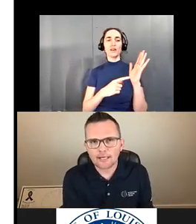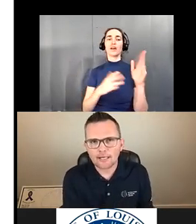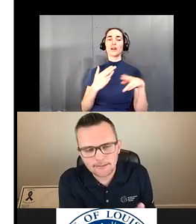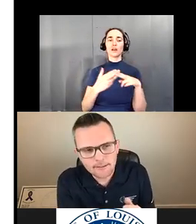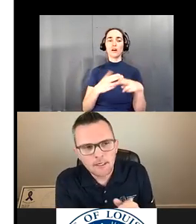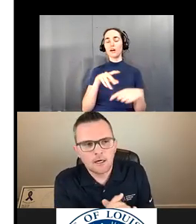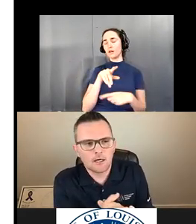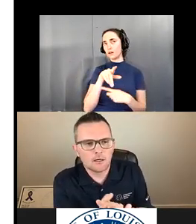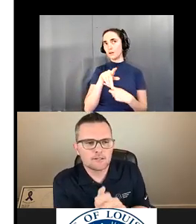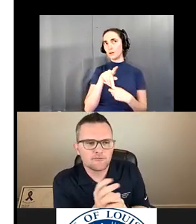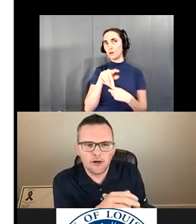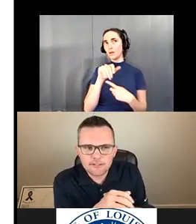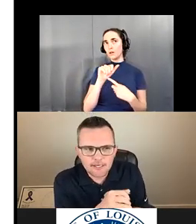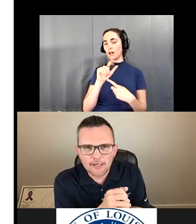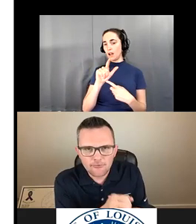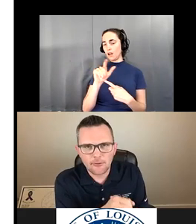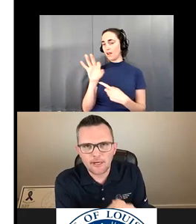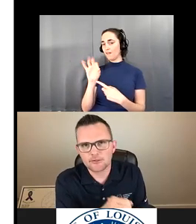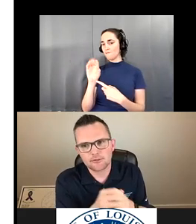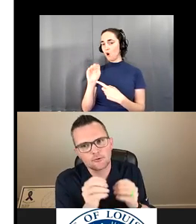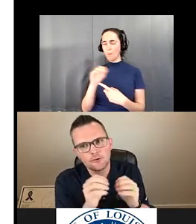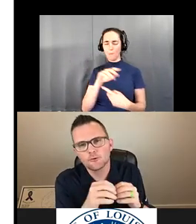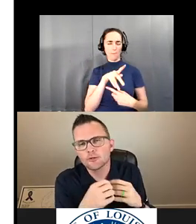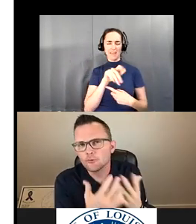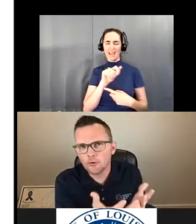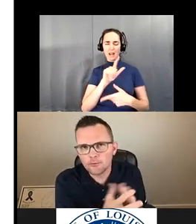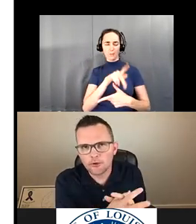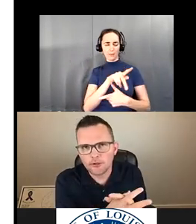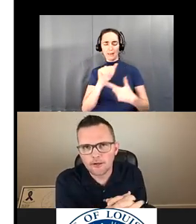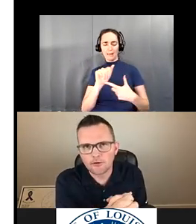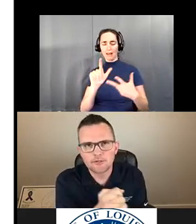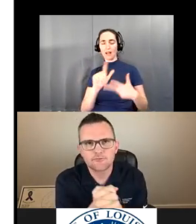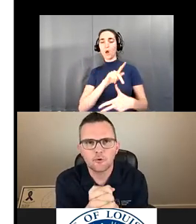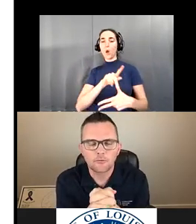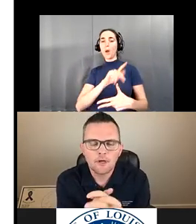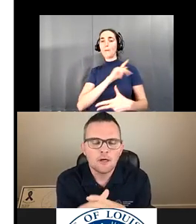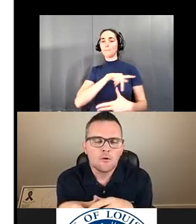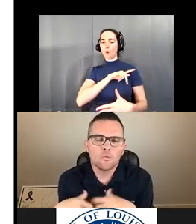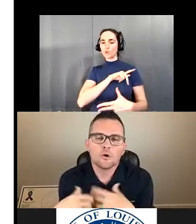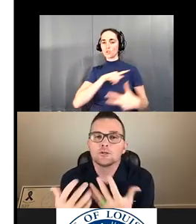list, it's voluntary information so you really would only put down on this form, what